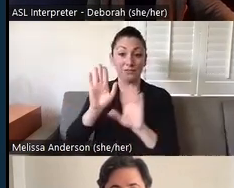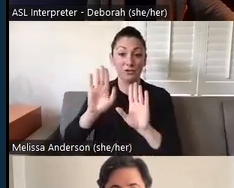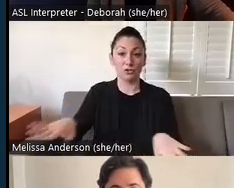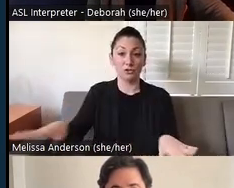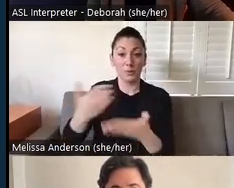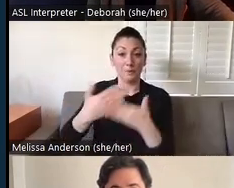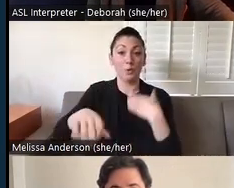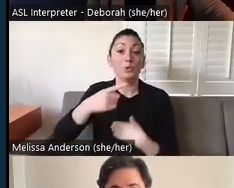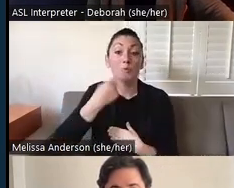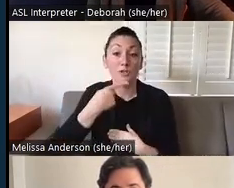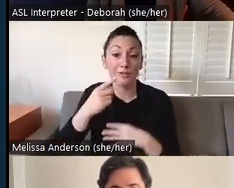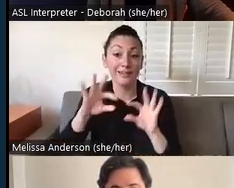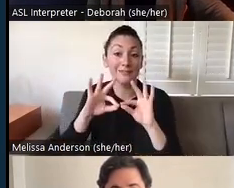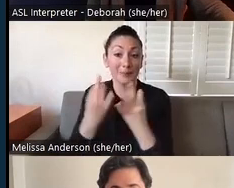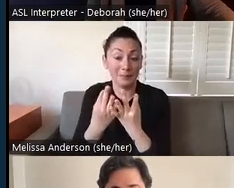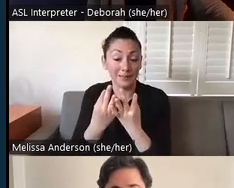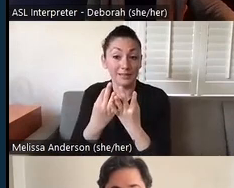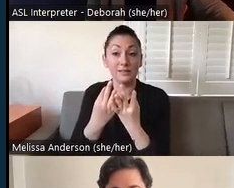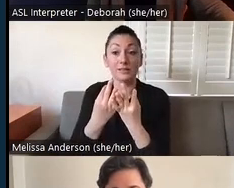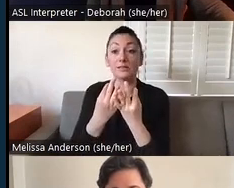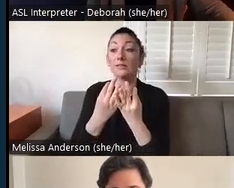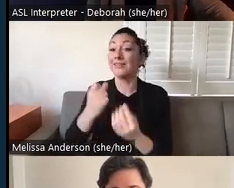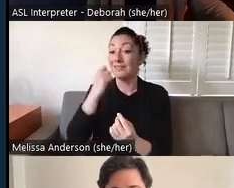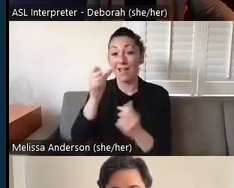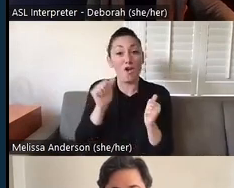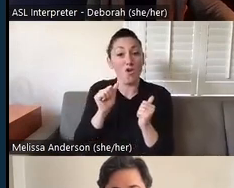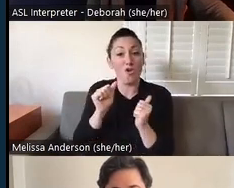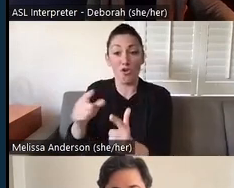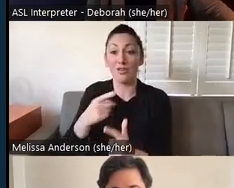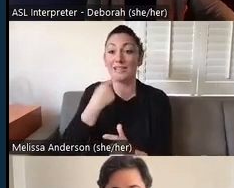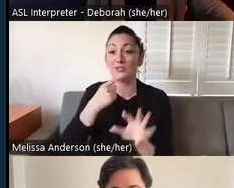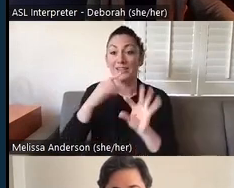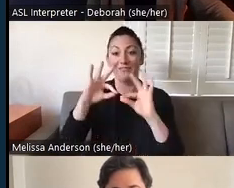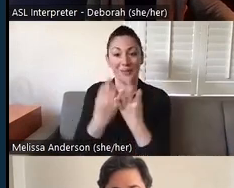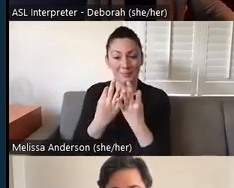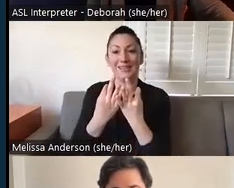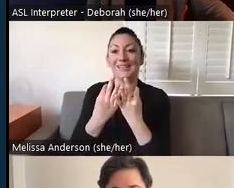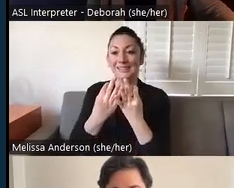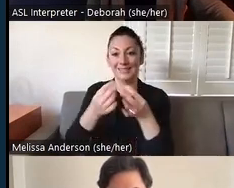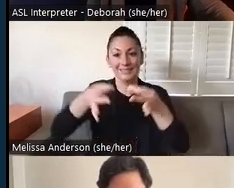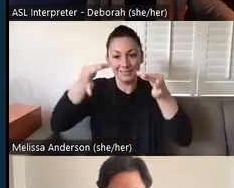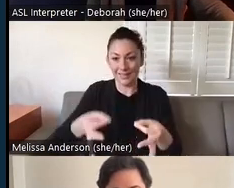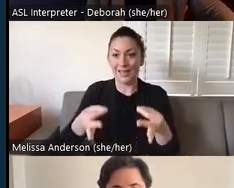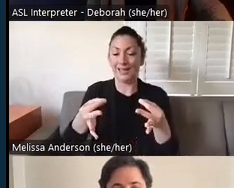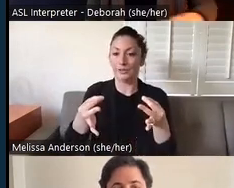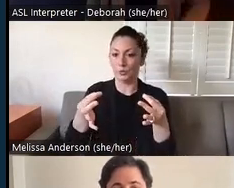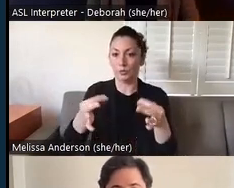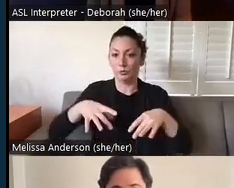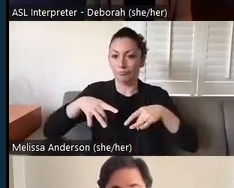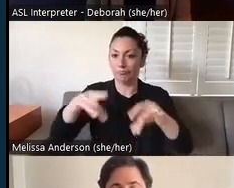95% of deaf children are born to parents who can hear and families who can hear. And not all